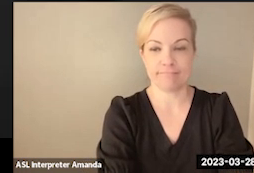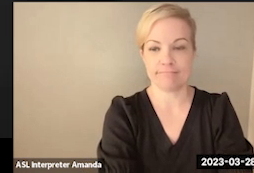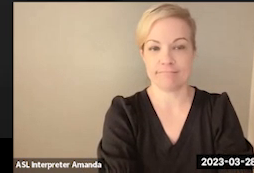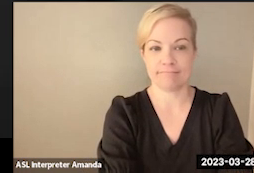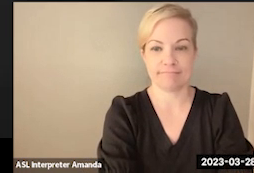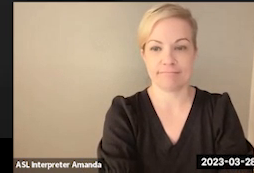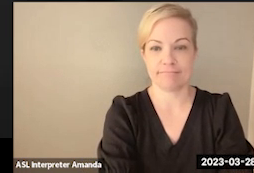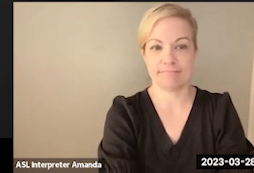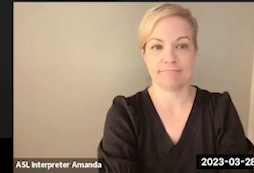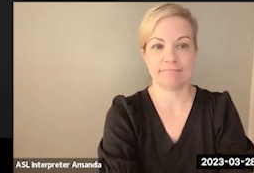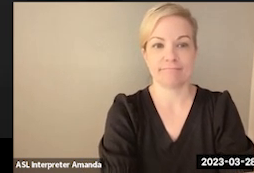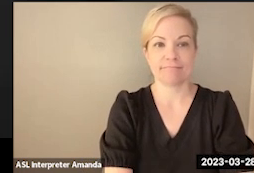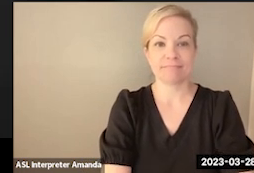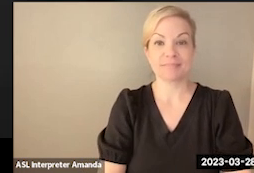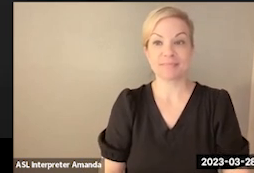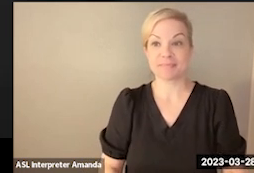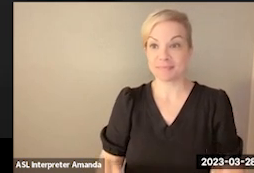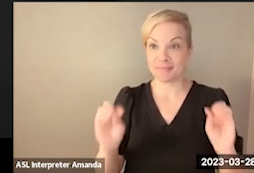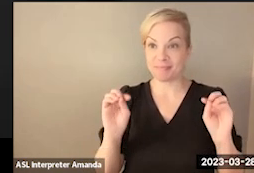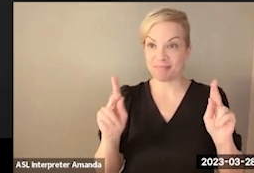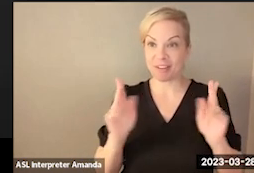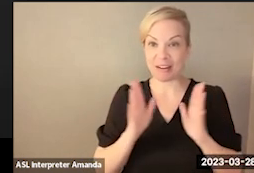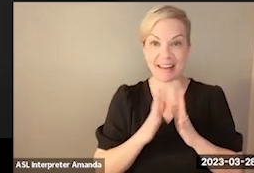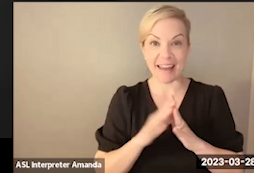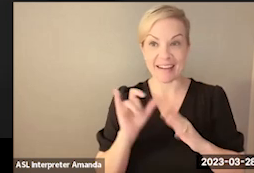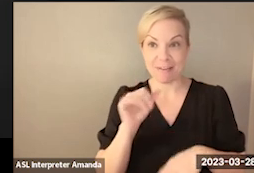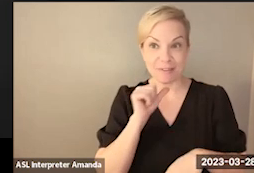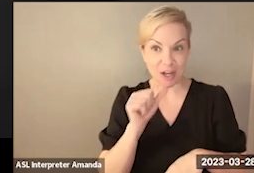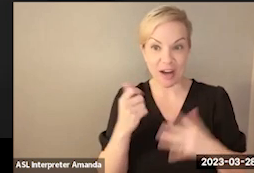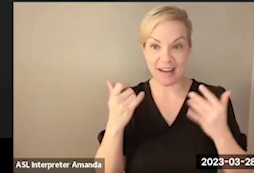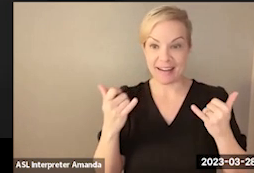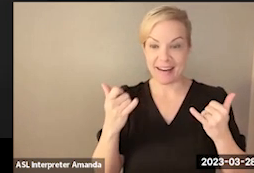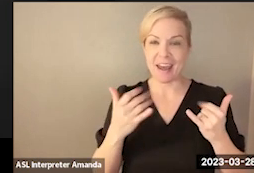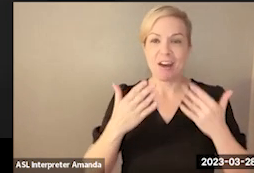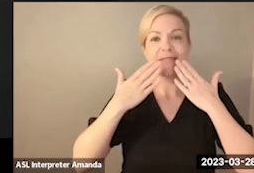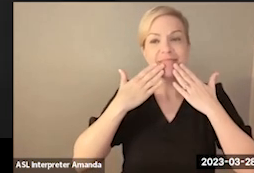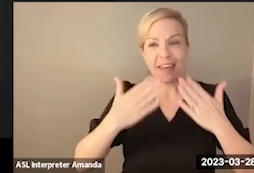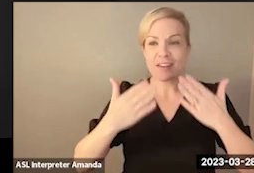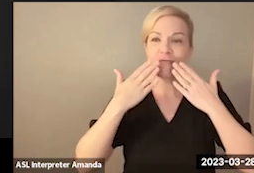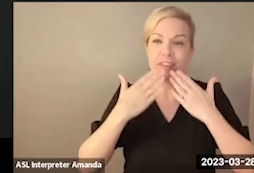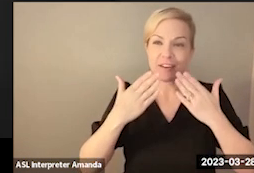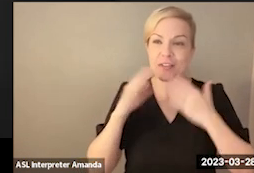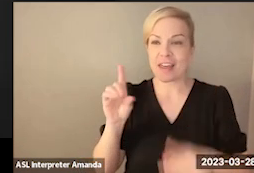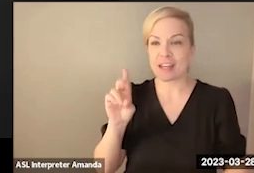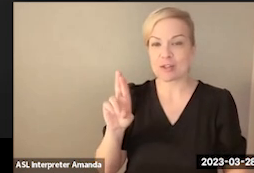Kimberly: But if not, I just want to you a sincere Thank you, Dr. Stein, for